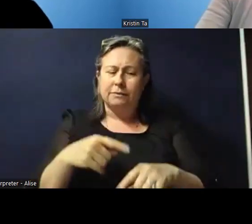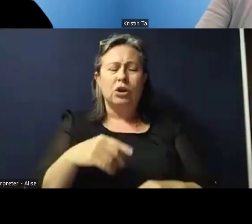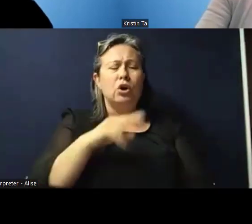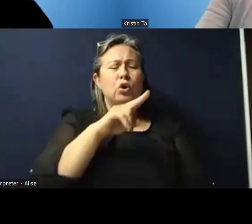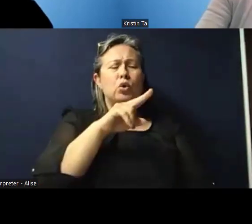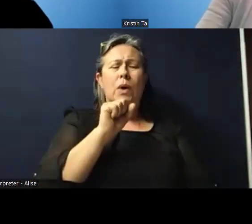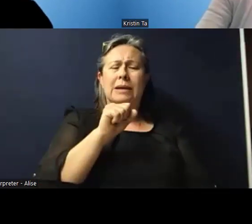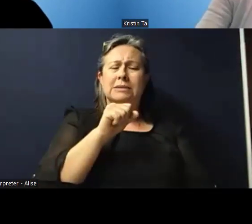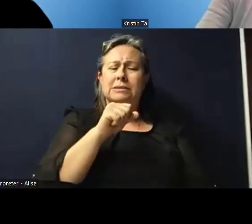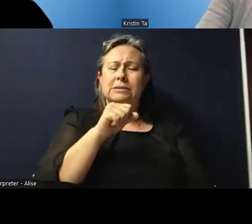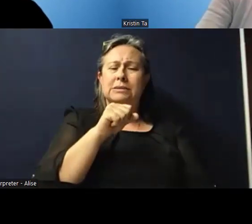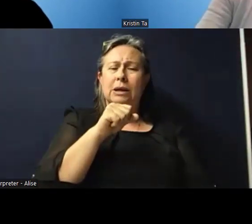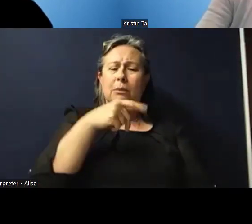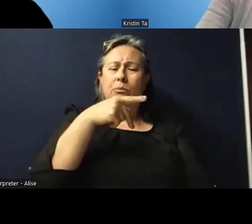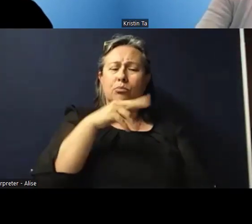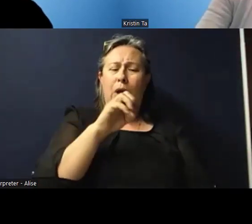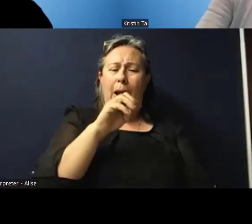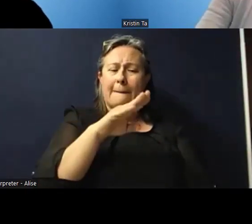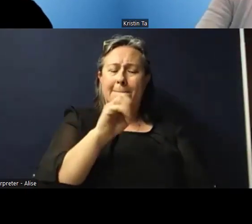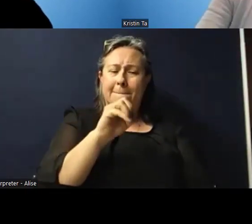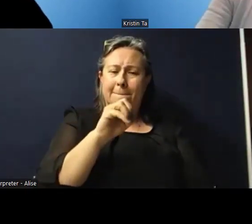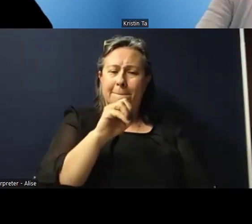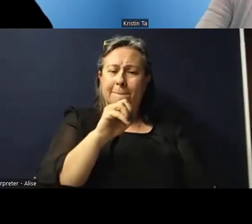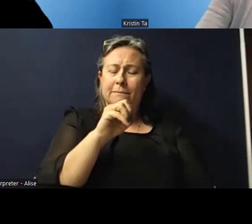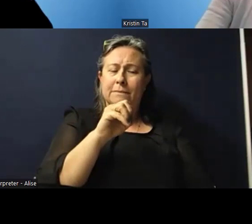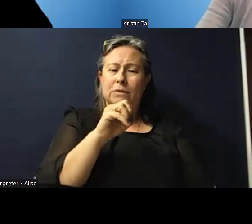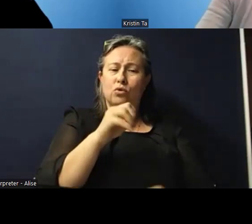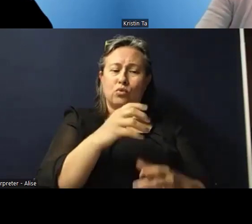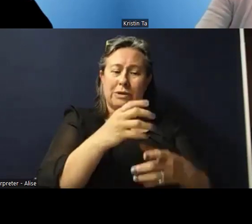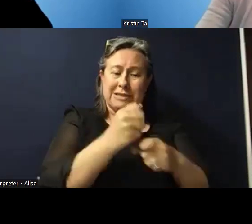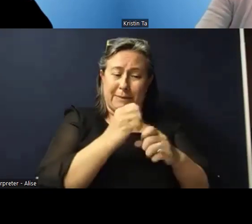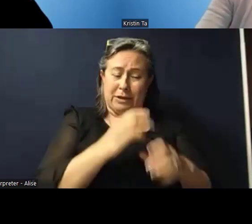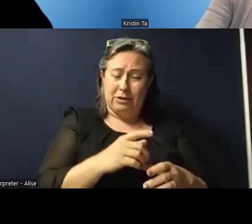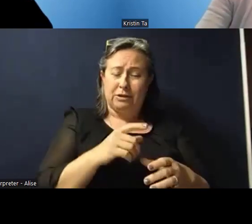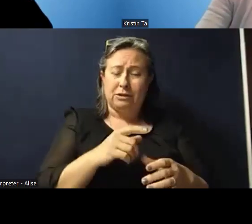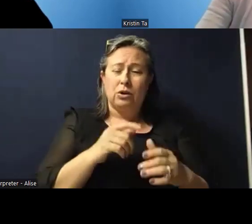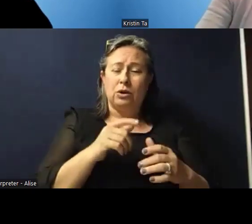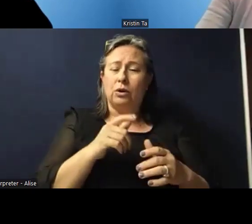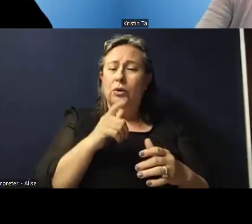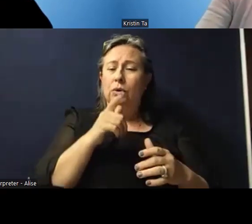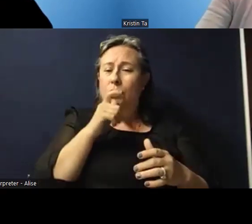should look into foreign subrecipient audit findings